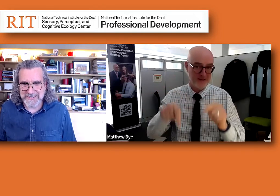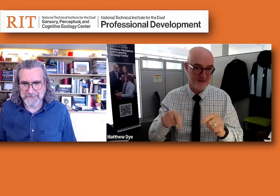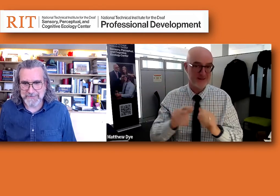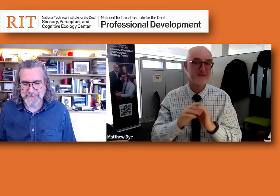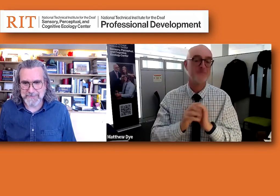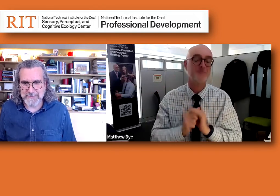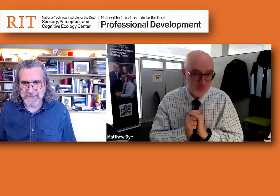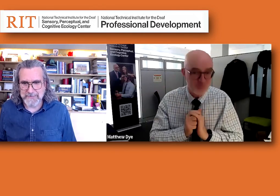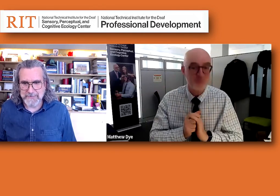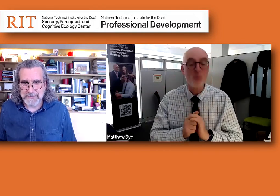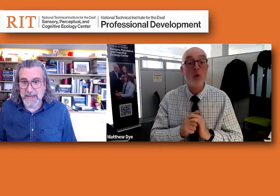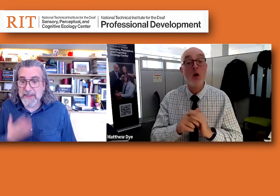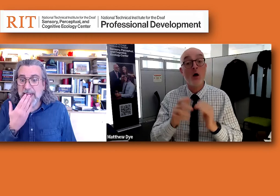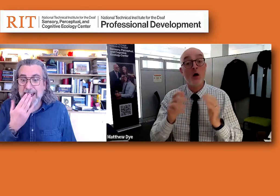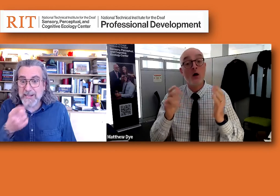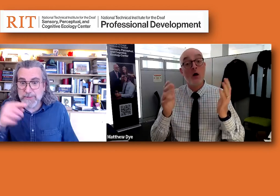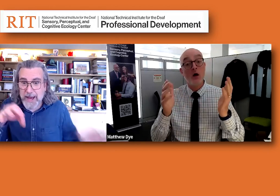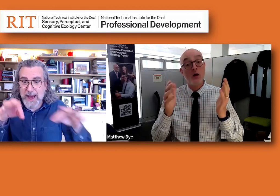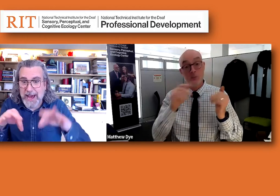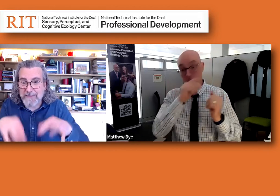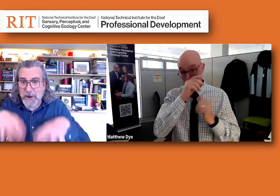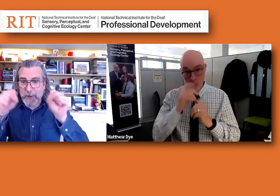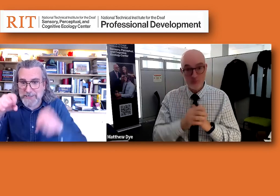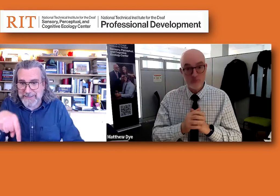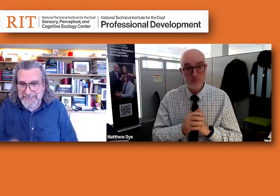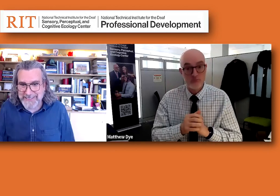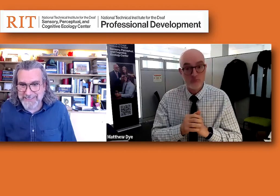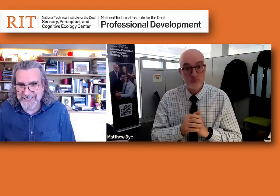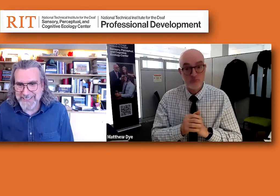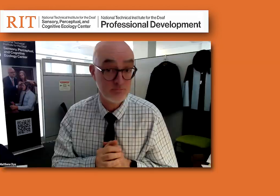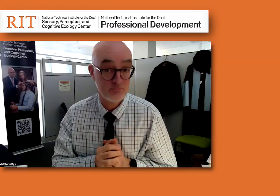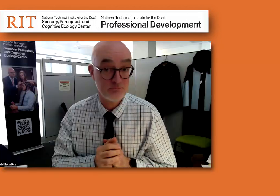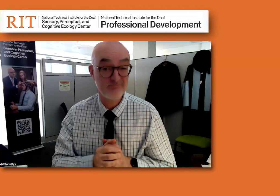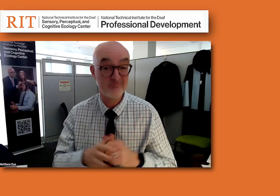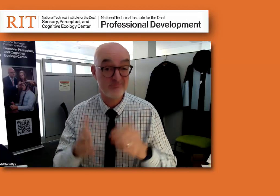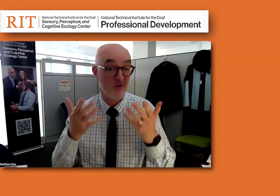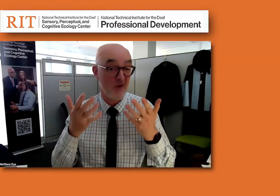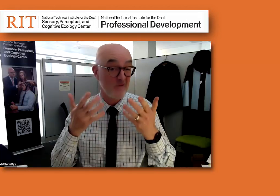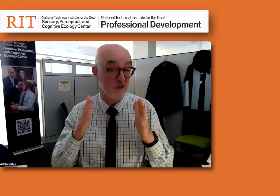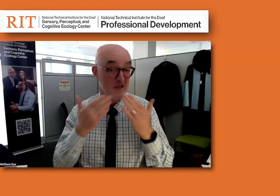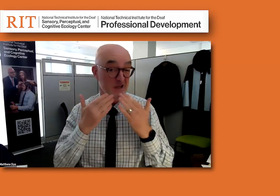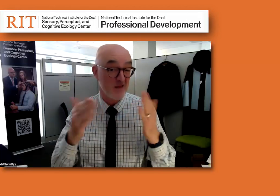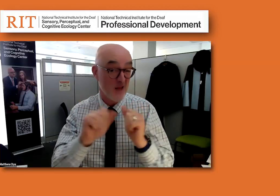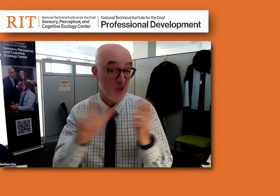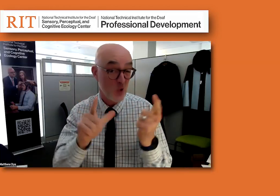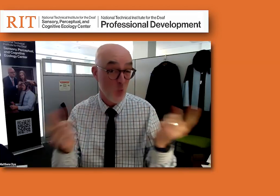who also helped organize this. Thank you all so much for your work. Peter: And thank you, Matt, for hosting.